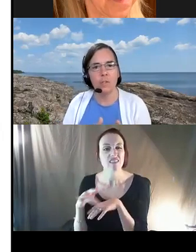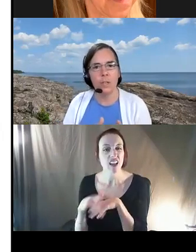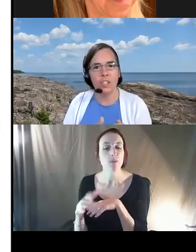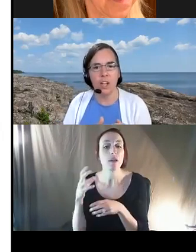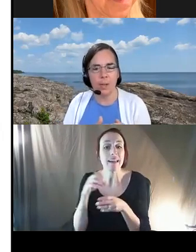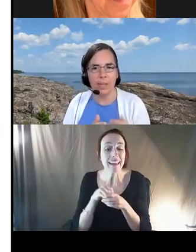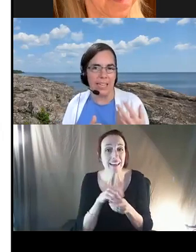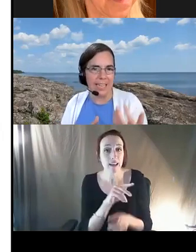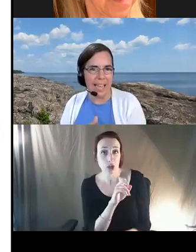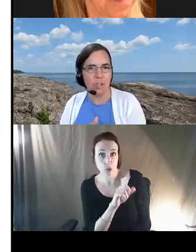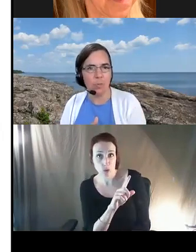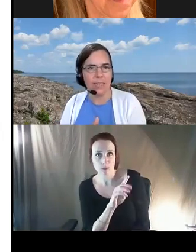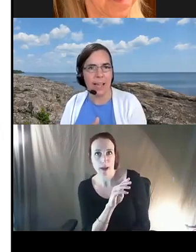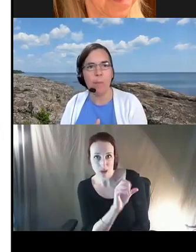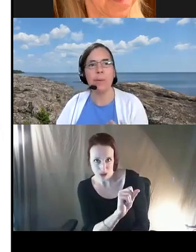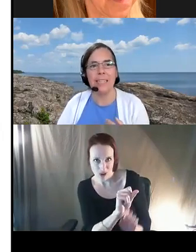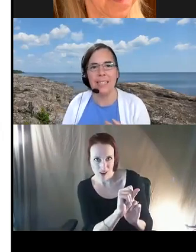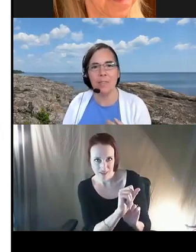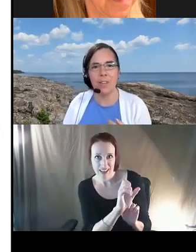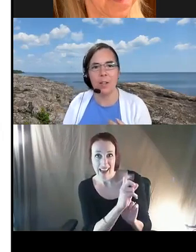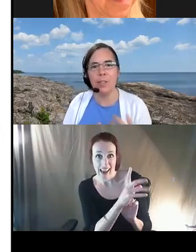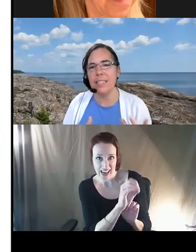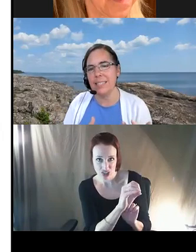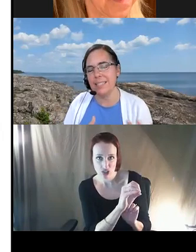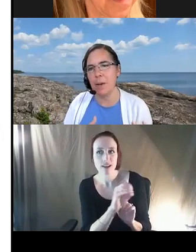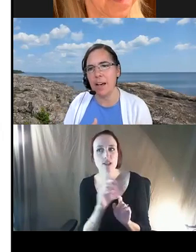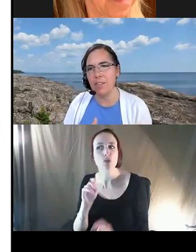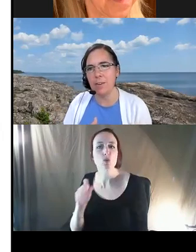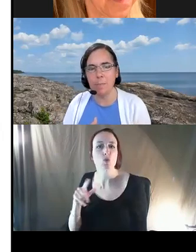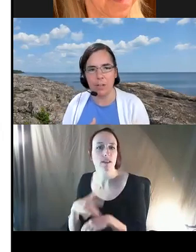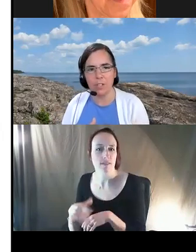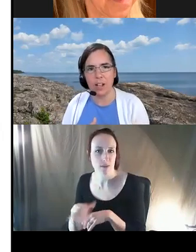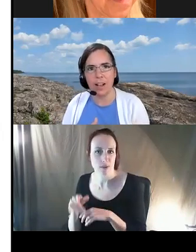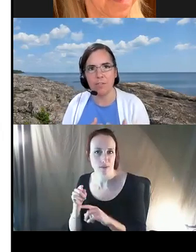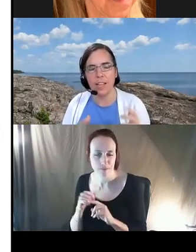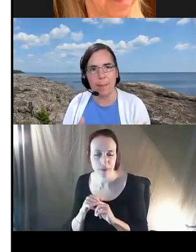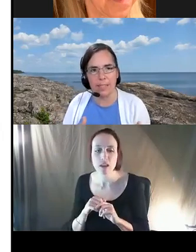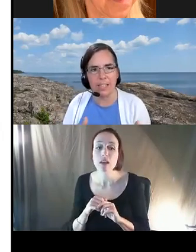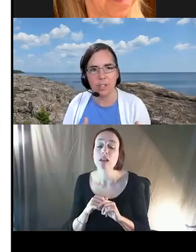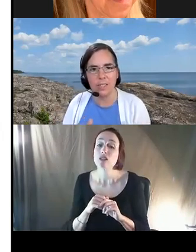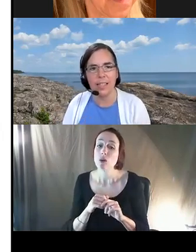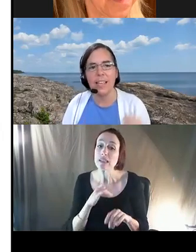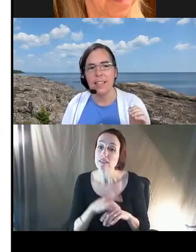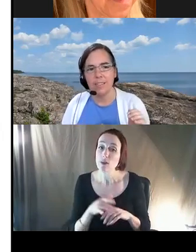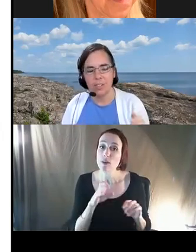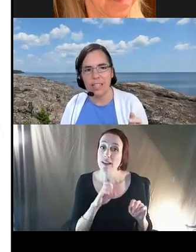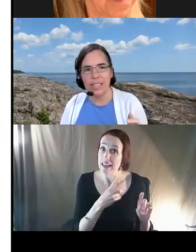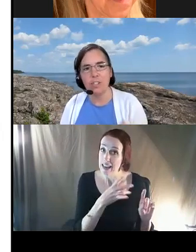We will talk about it in Edge, but there is a link